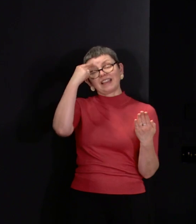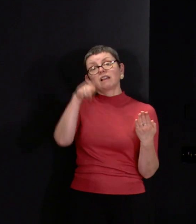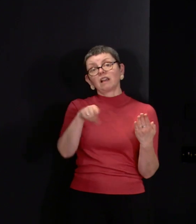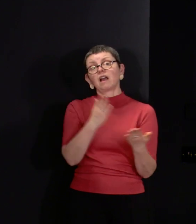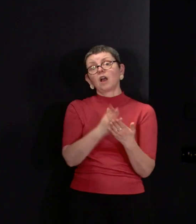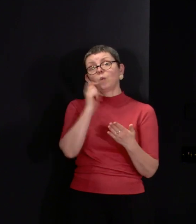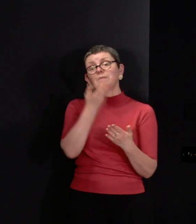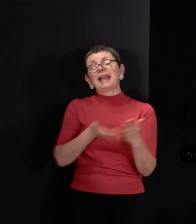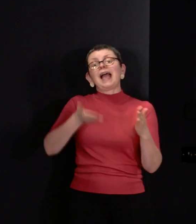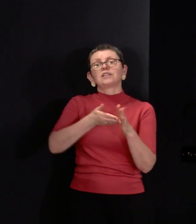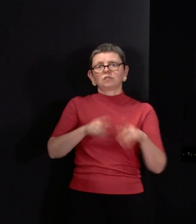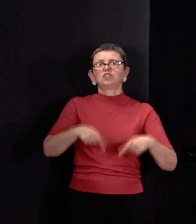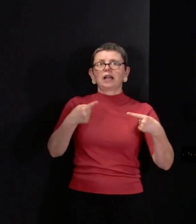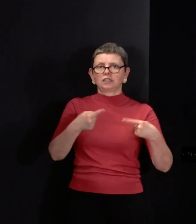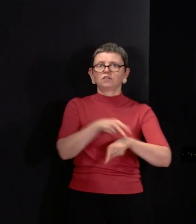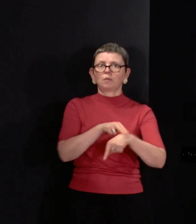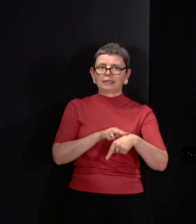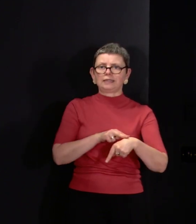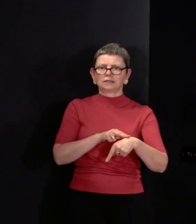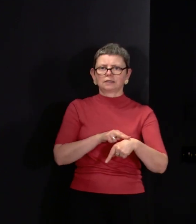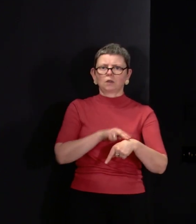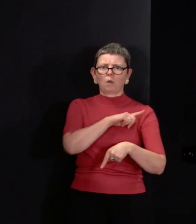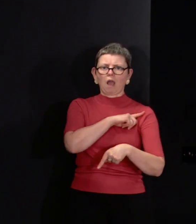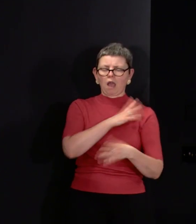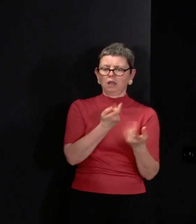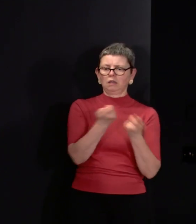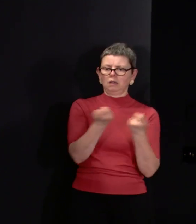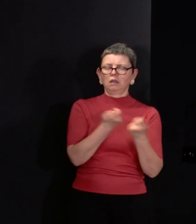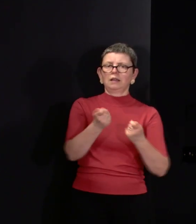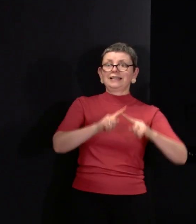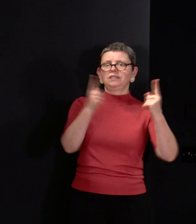that we would need to deal with. Having said that, I think that the people of Scotland